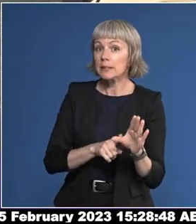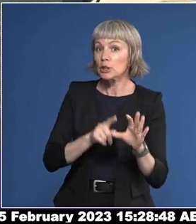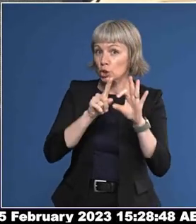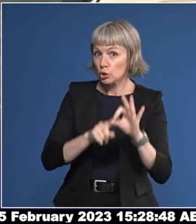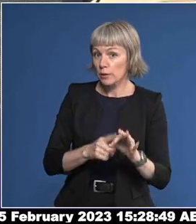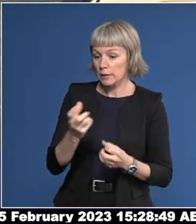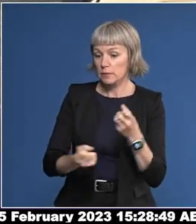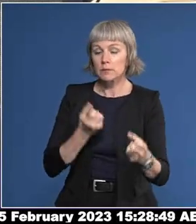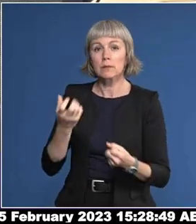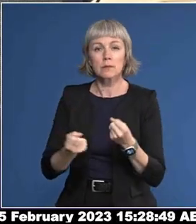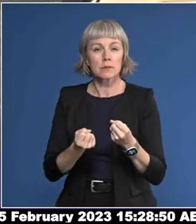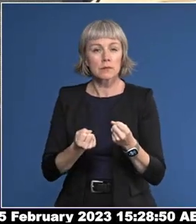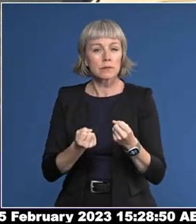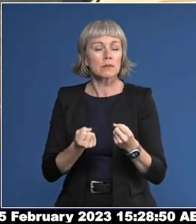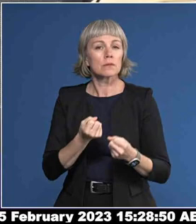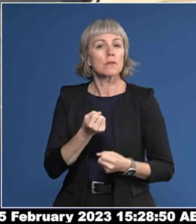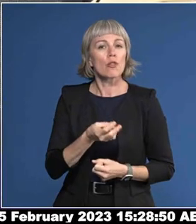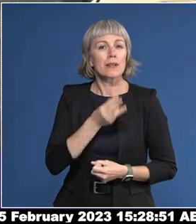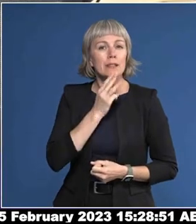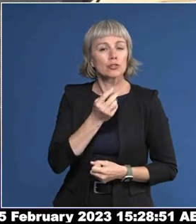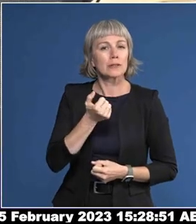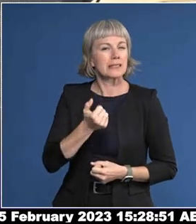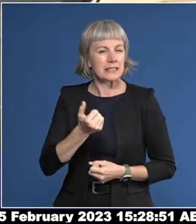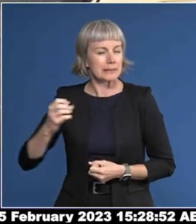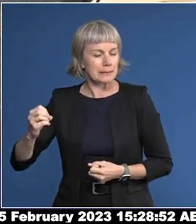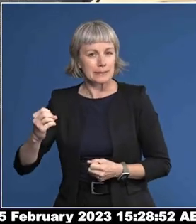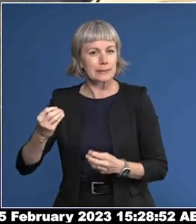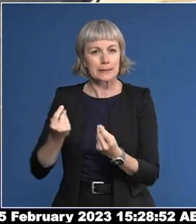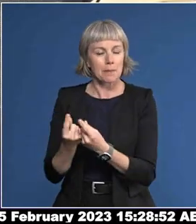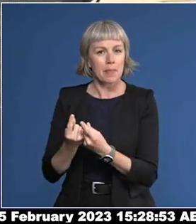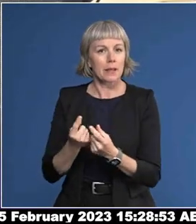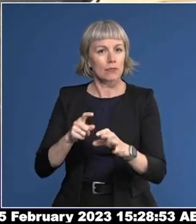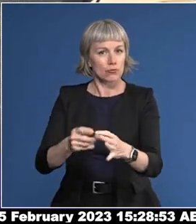Yes. MS DOWSETT: Are you able to comment on whether the consistency of the